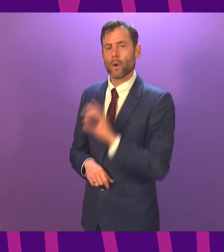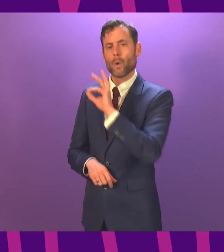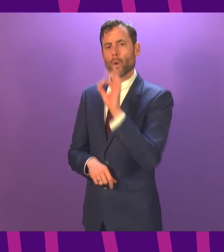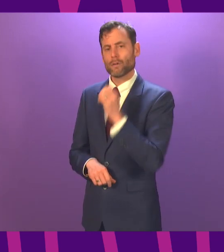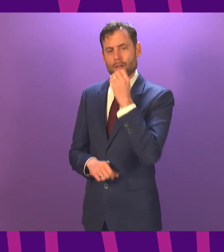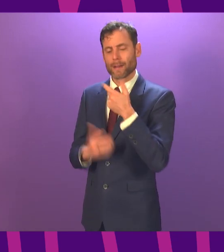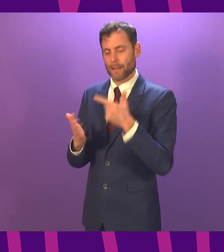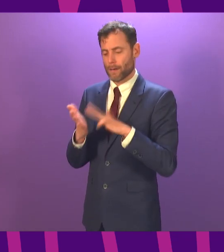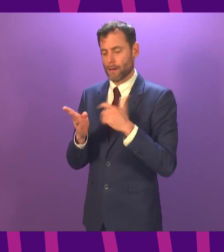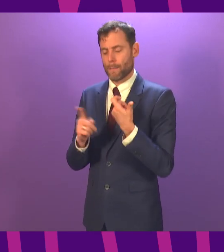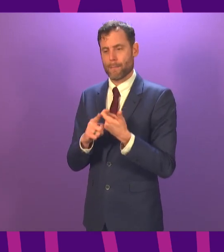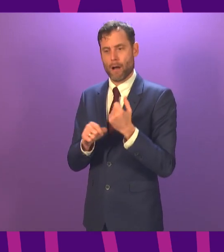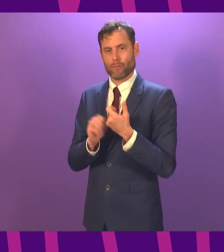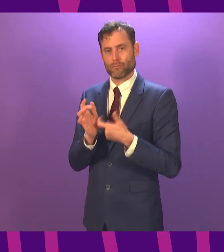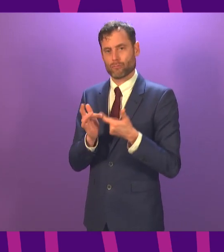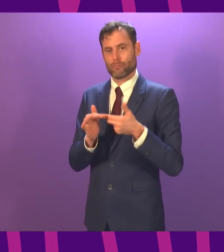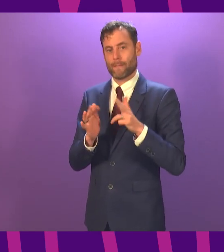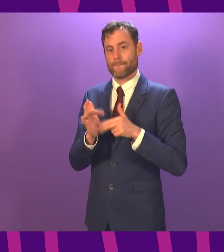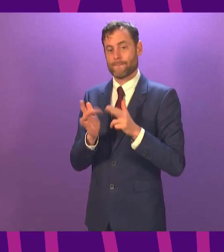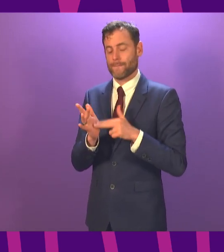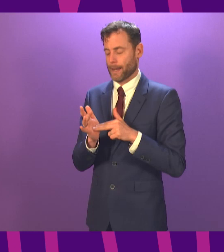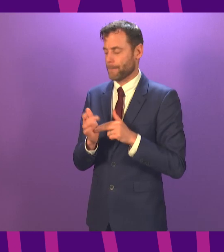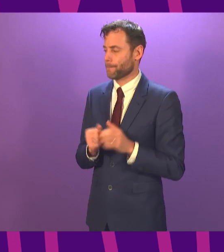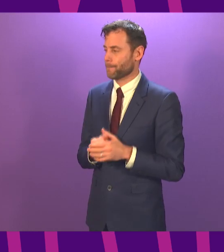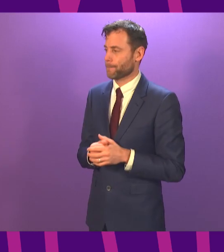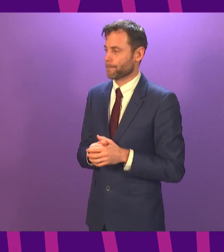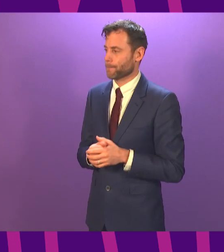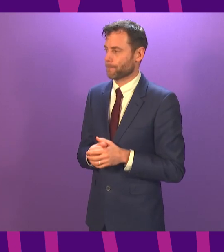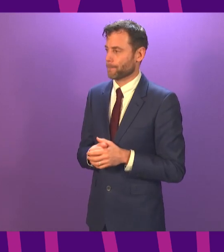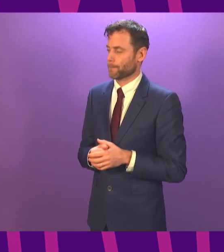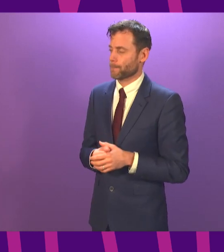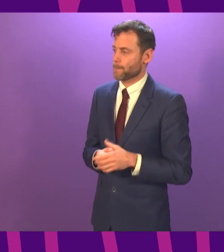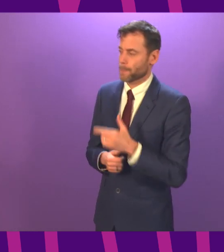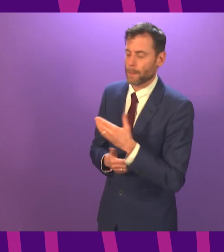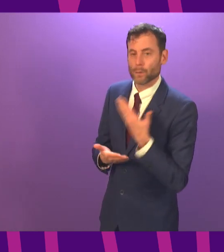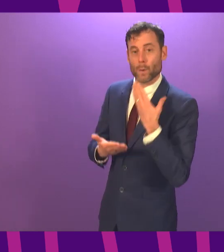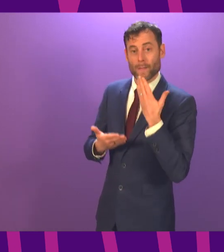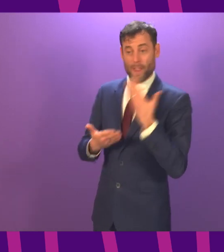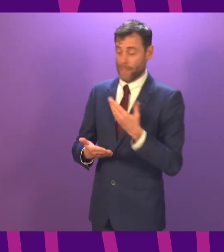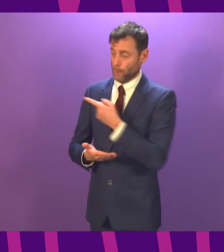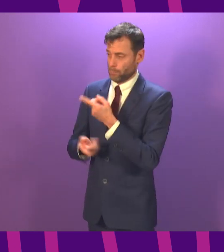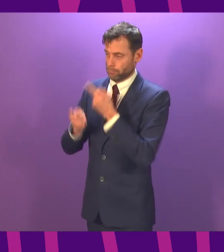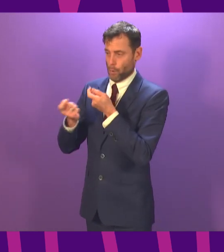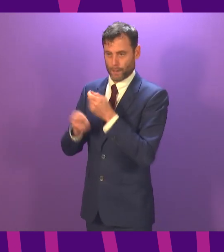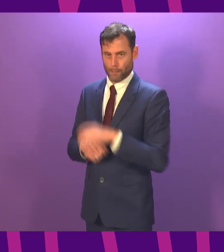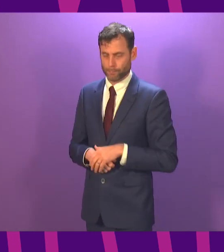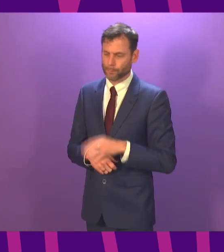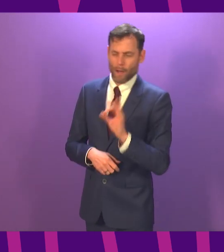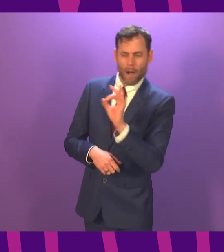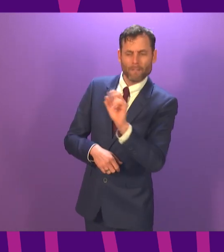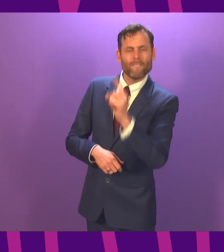7. Mark Griffin (Central Scotland) (Lab): To ask the First Minister how the Scottish